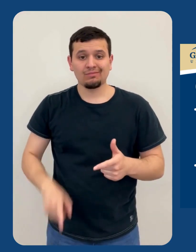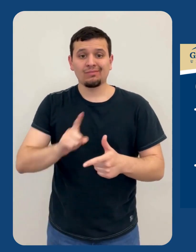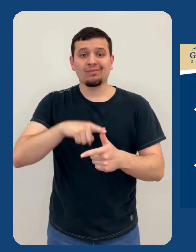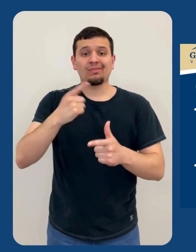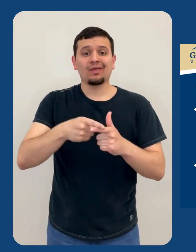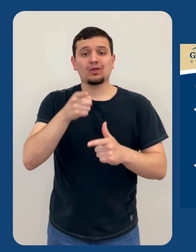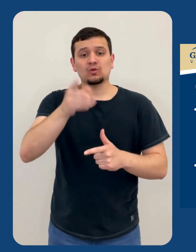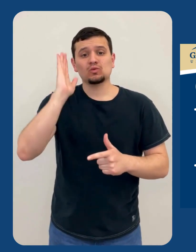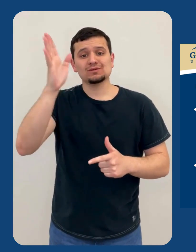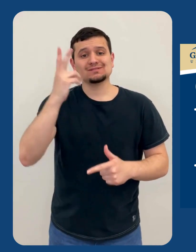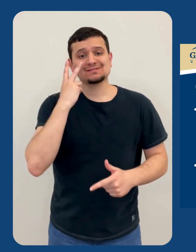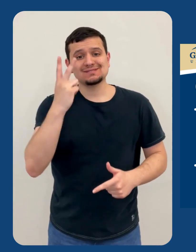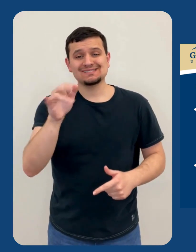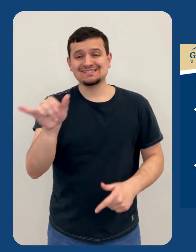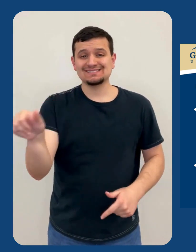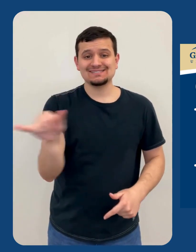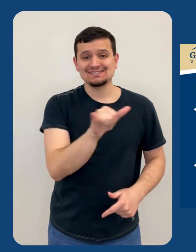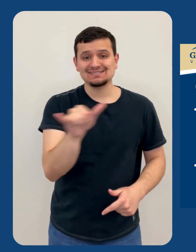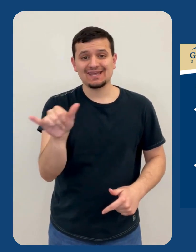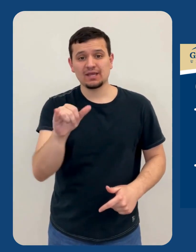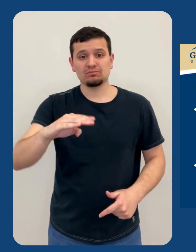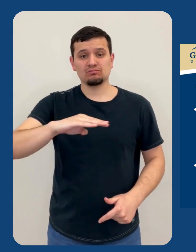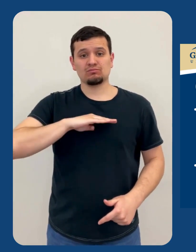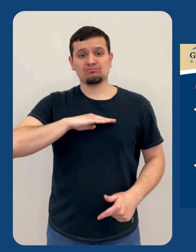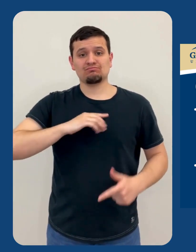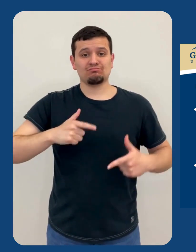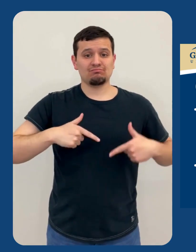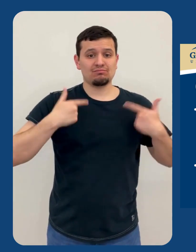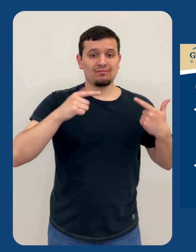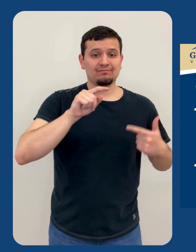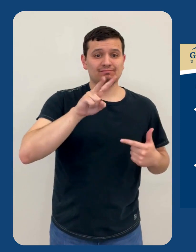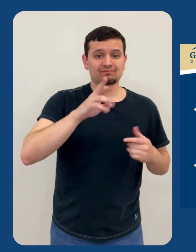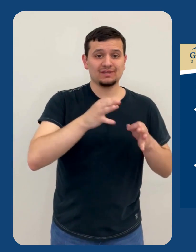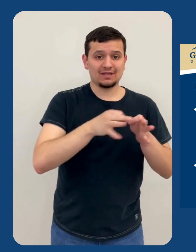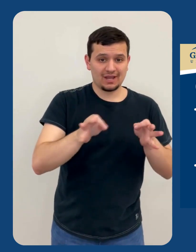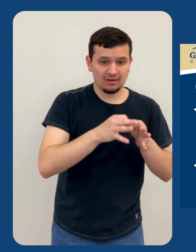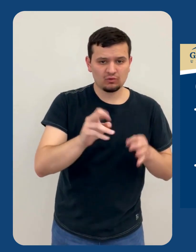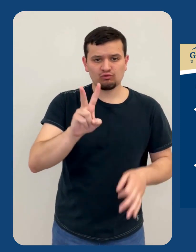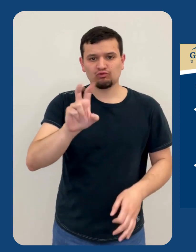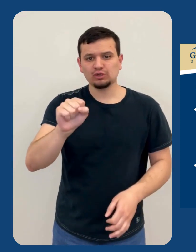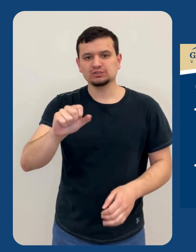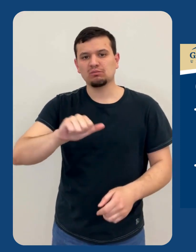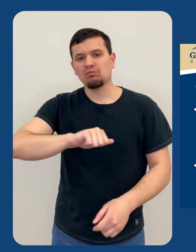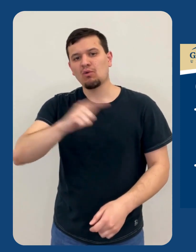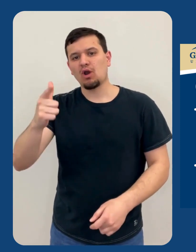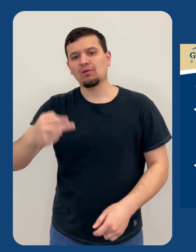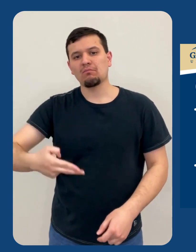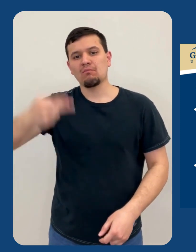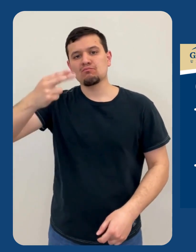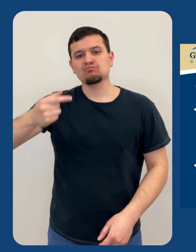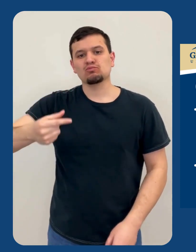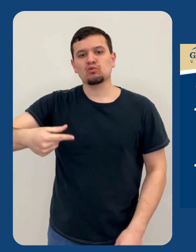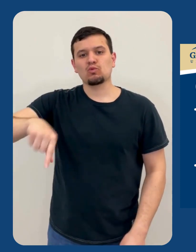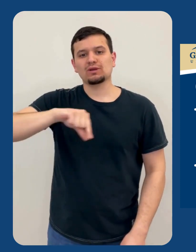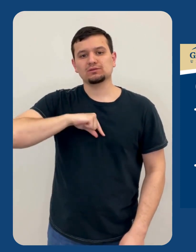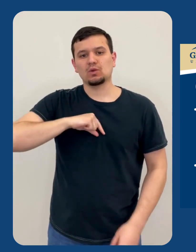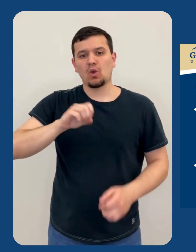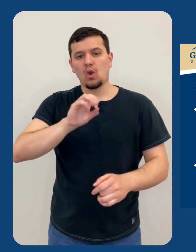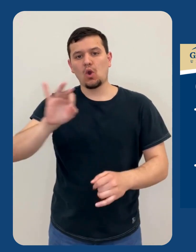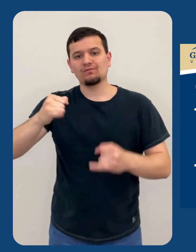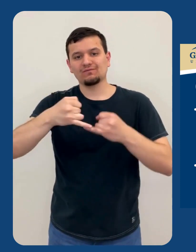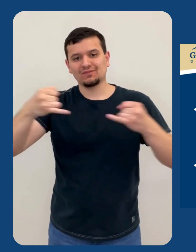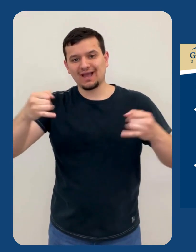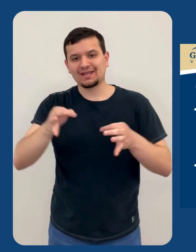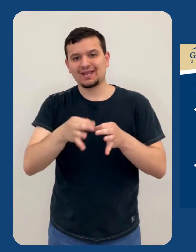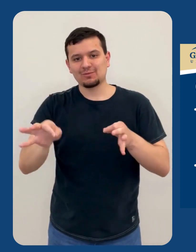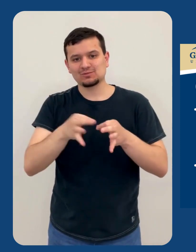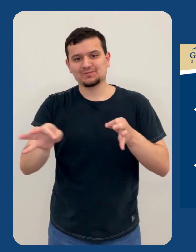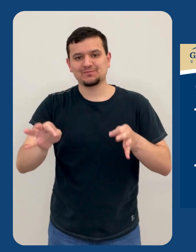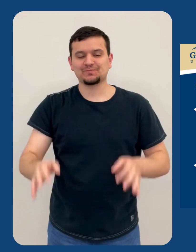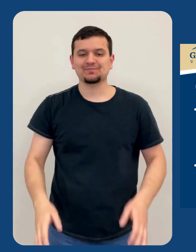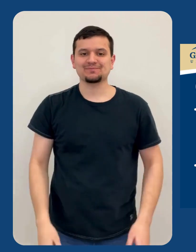Then you will see the same content as live TV captions versus another high-quality offline caption provider.